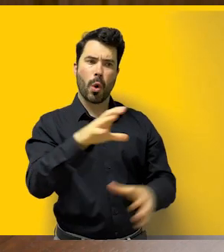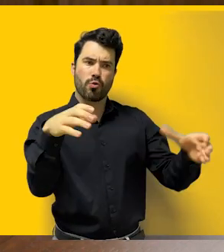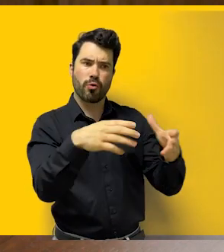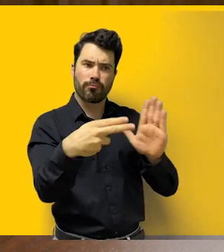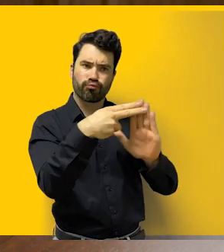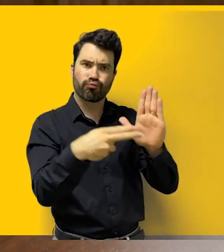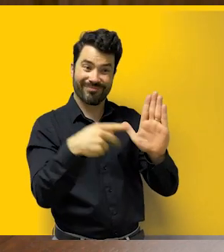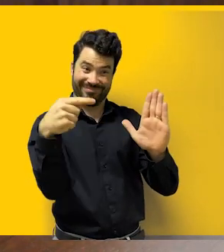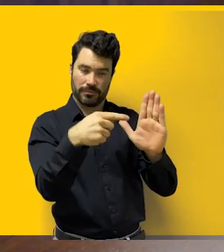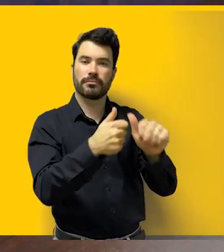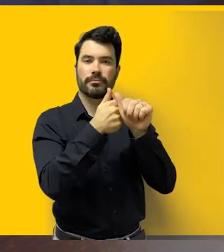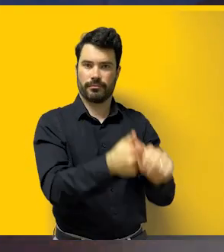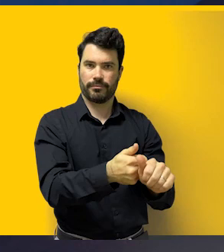agreement shall apply.